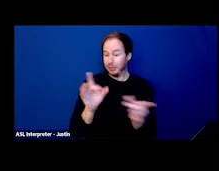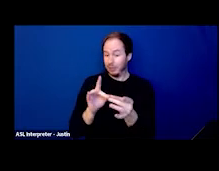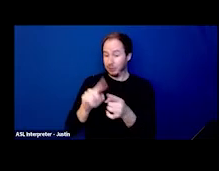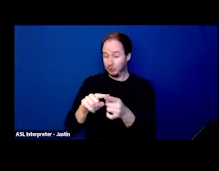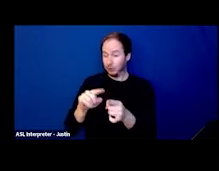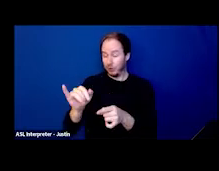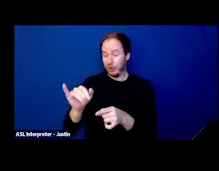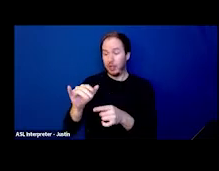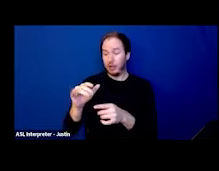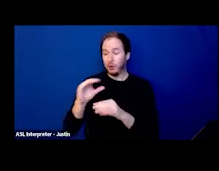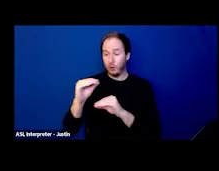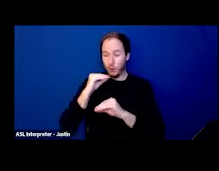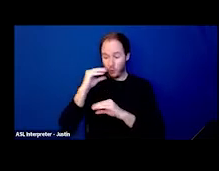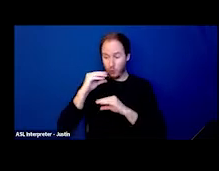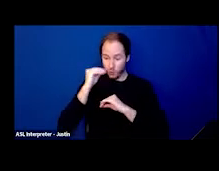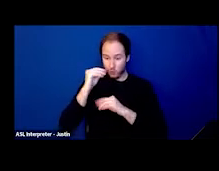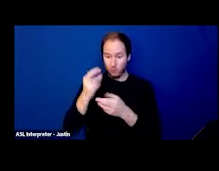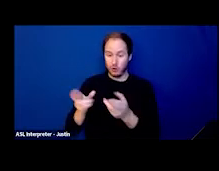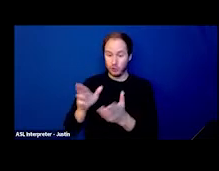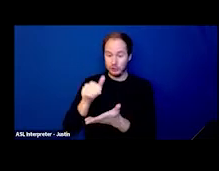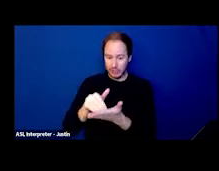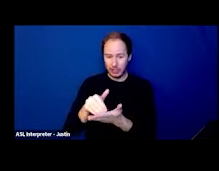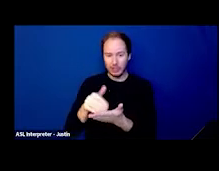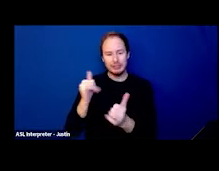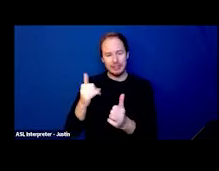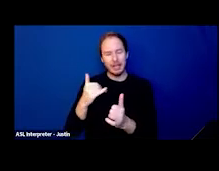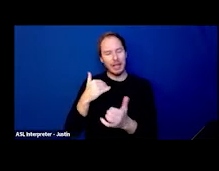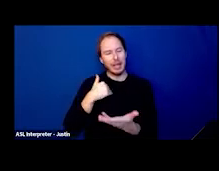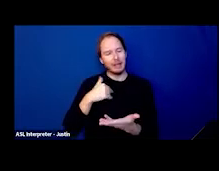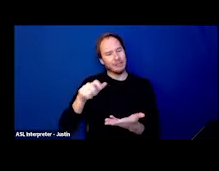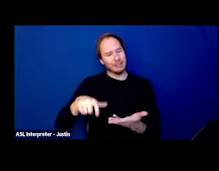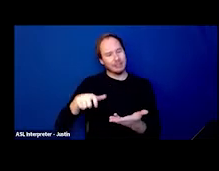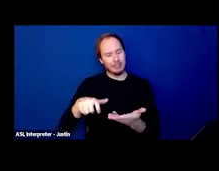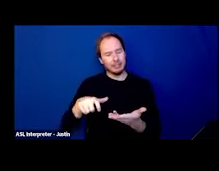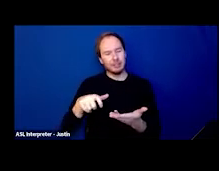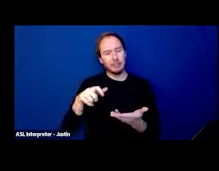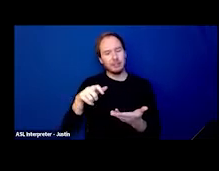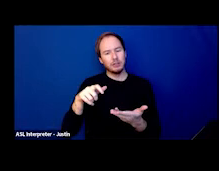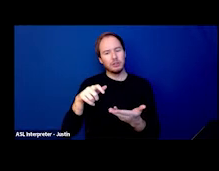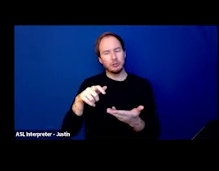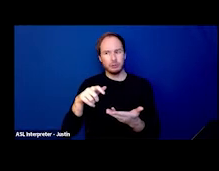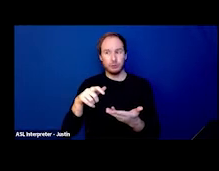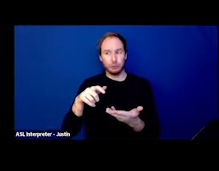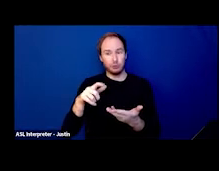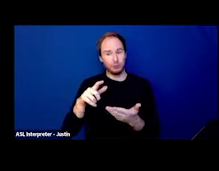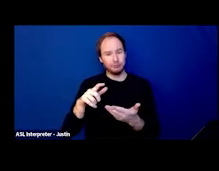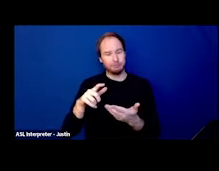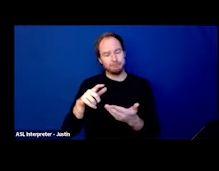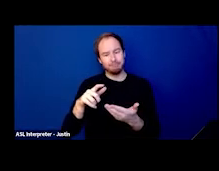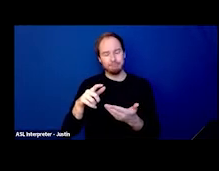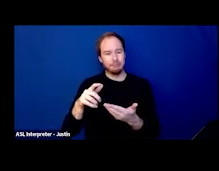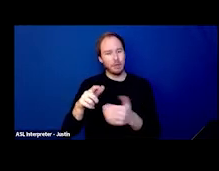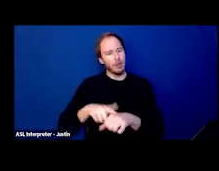to connect them to housing resources, that there really is still a need that often can take much longer than we would want it to